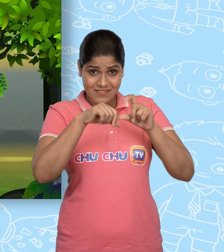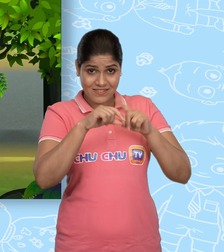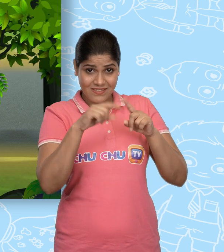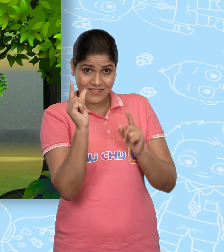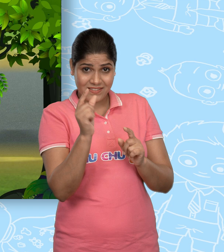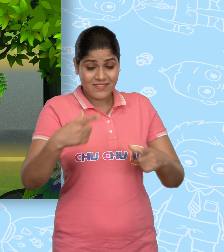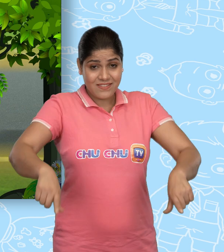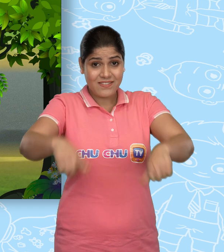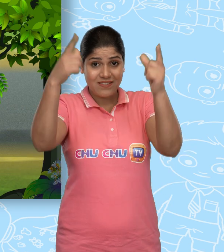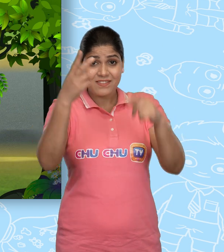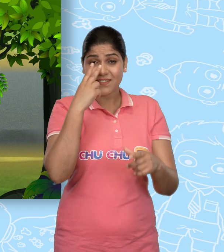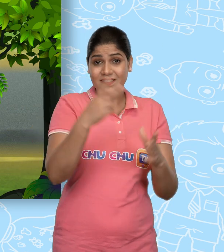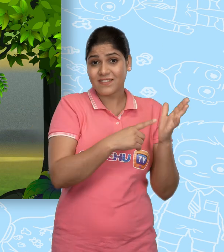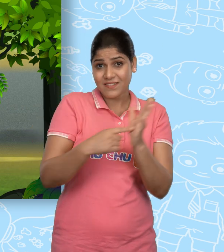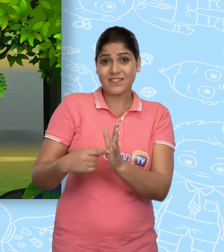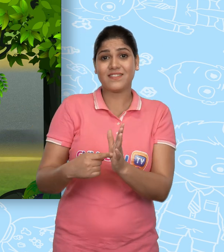Baby Taku, look at that tree.